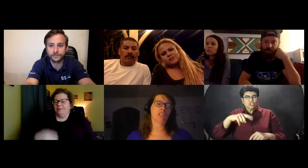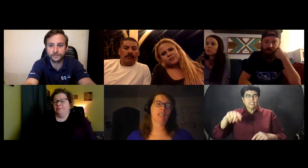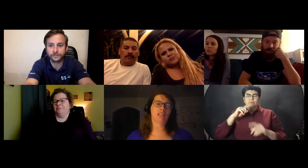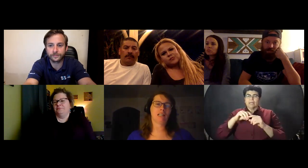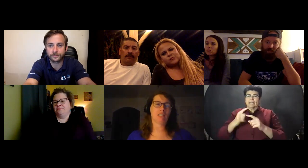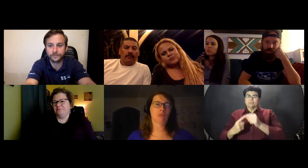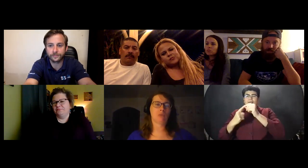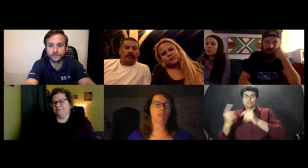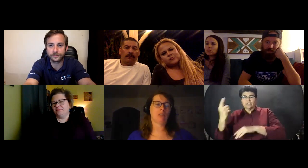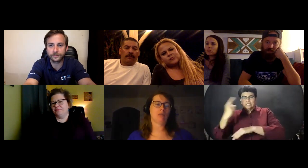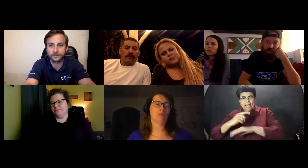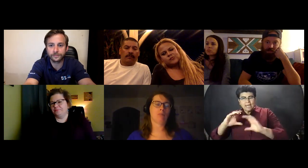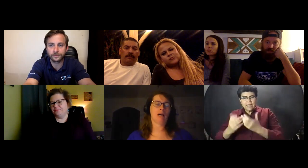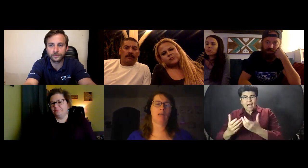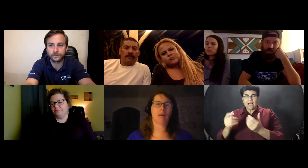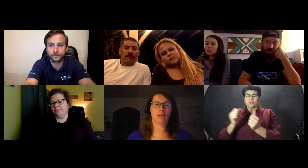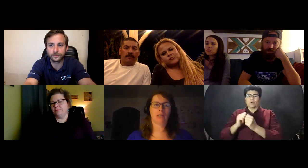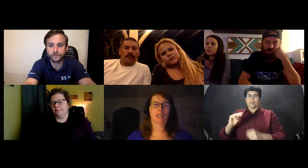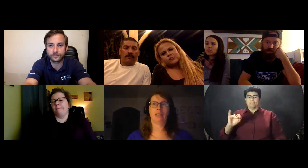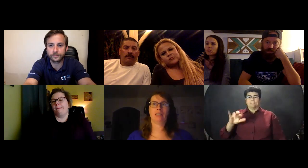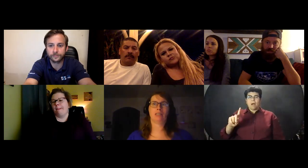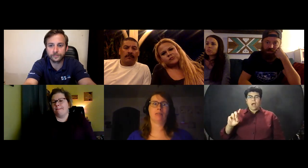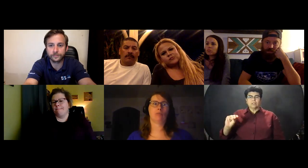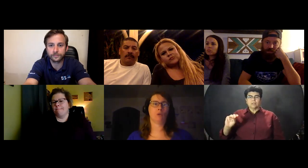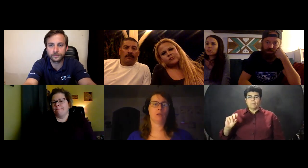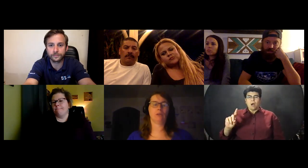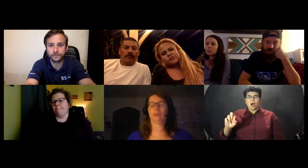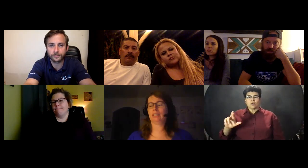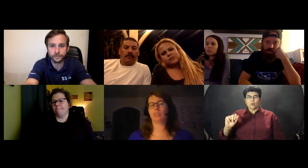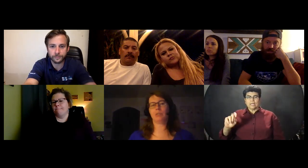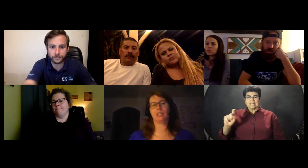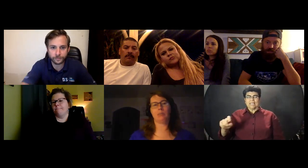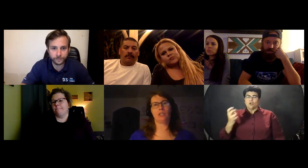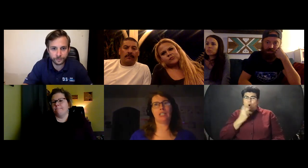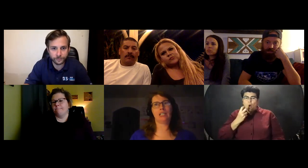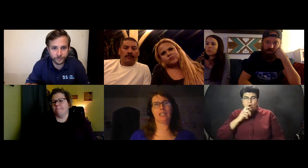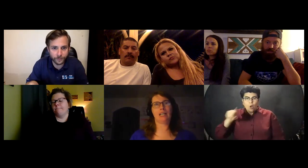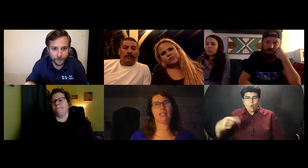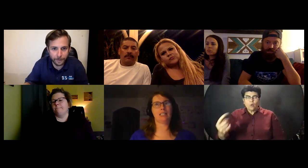class with mild moderate needs oral only she's been a special day class